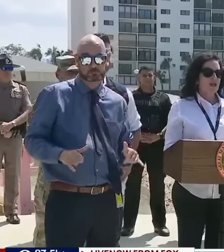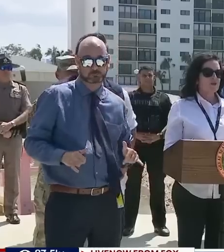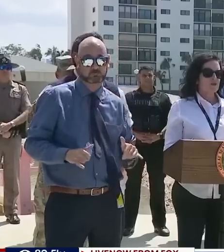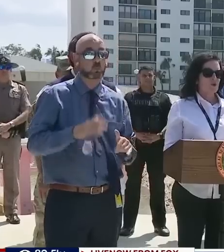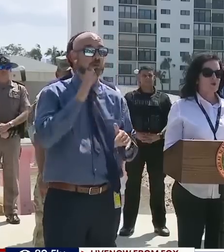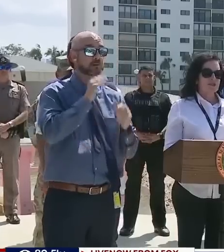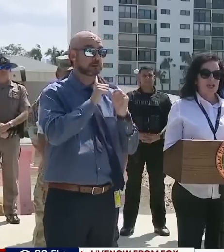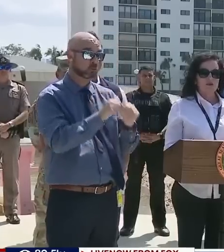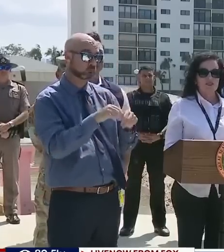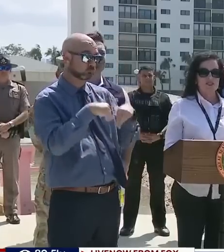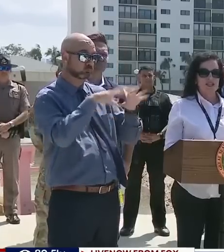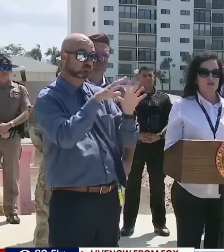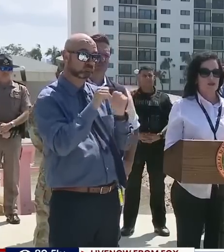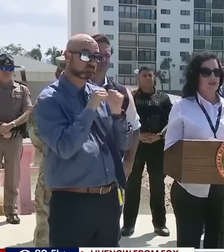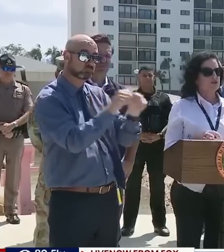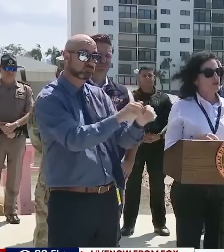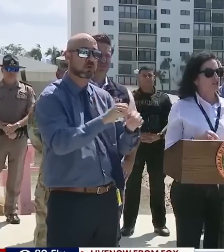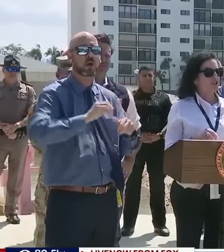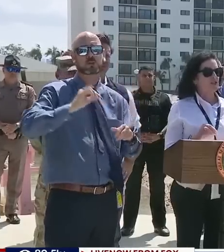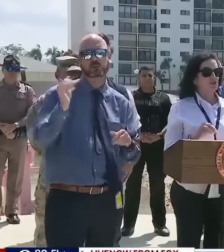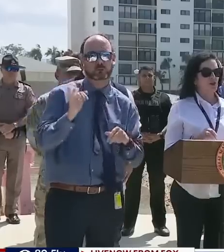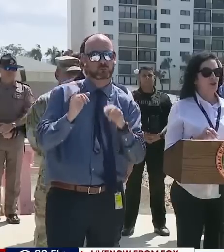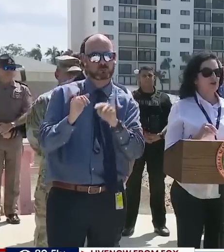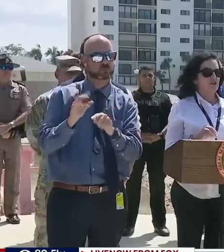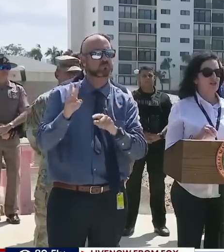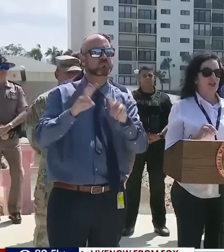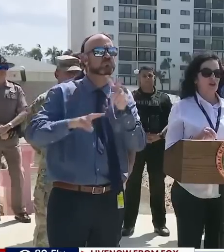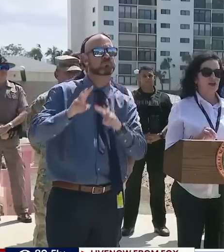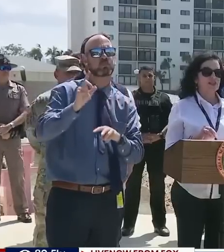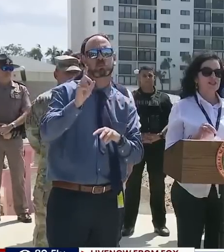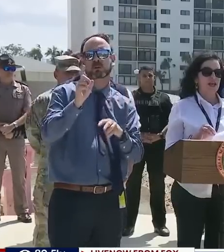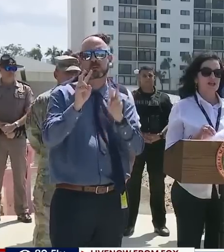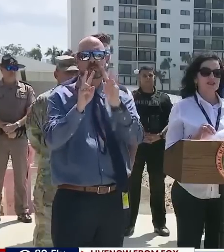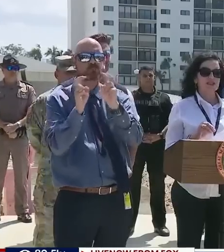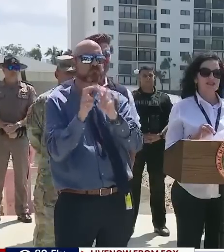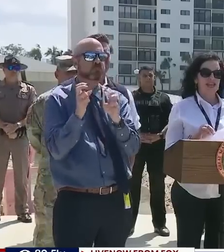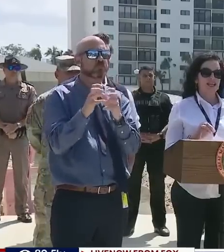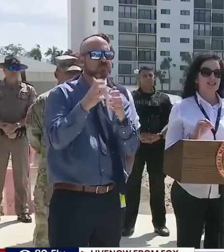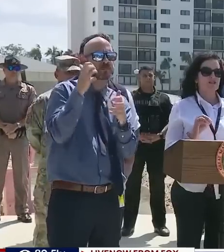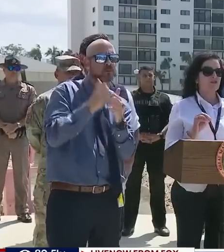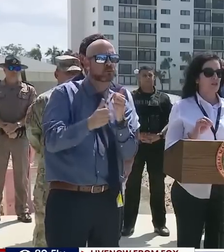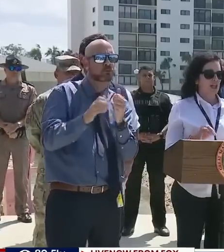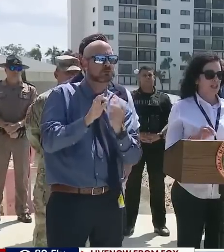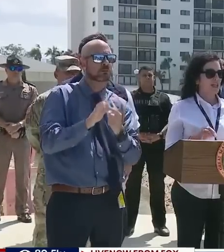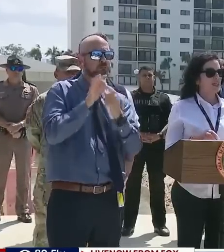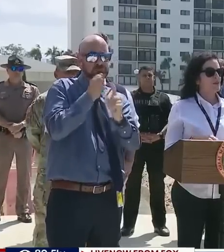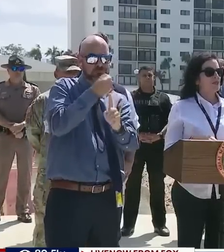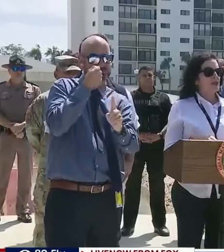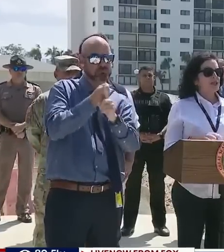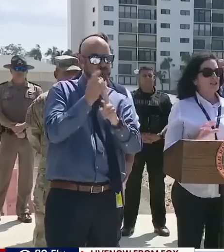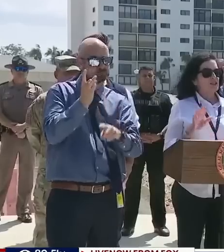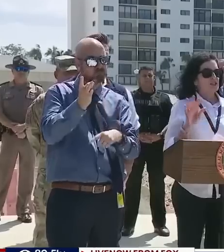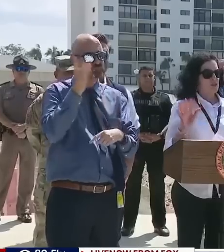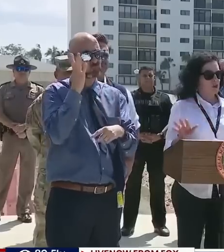number is decreasing. as we speak. We are doing continuing to restore. and